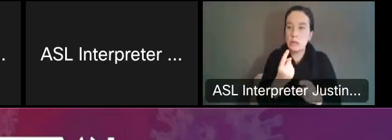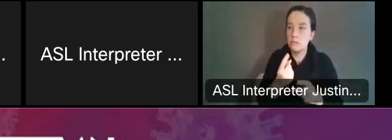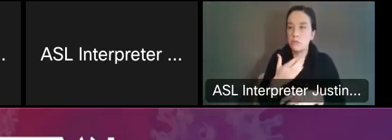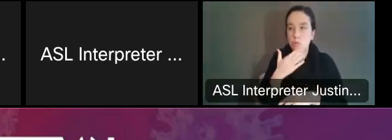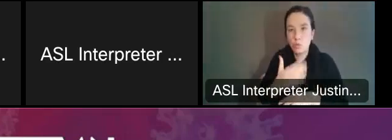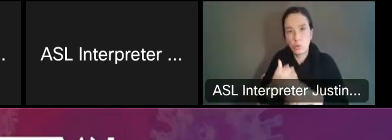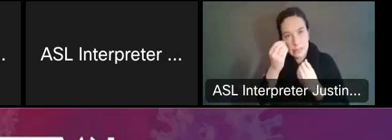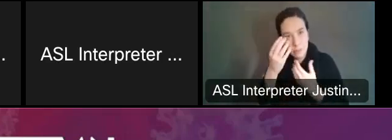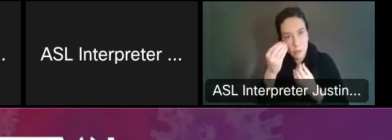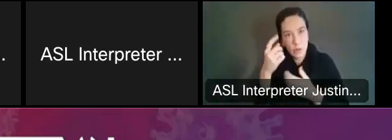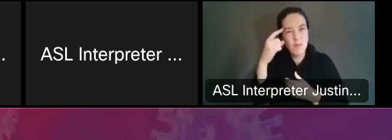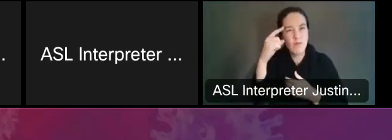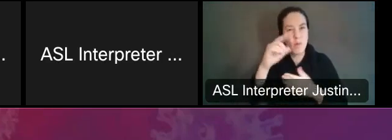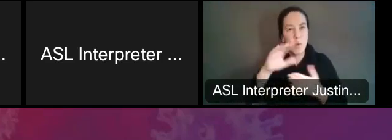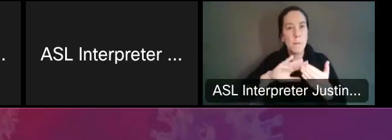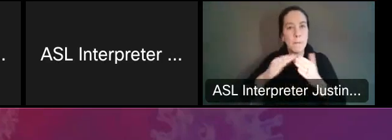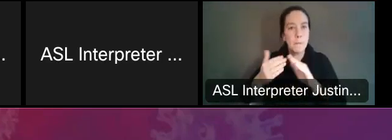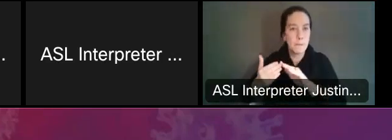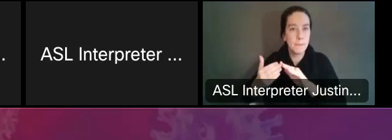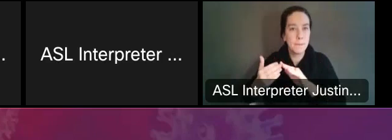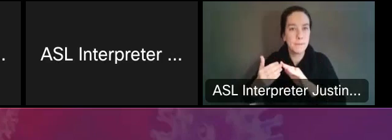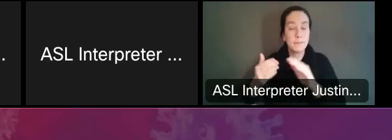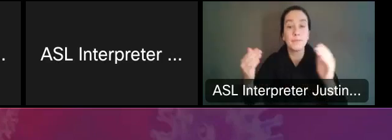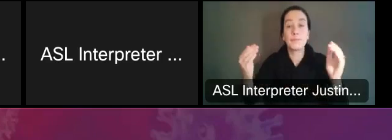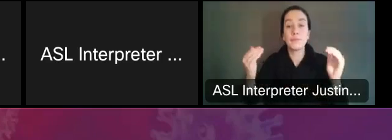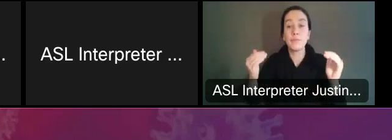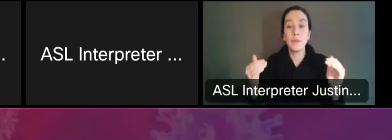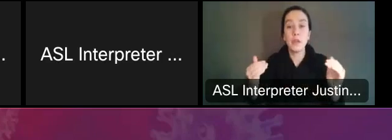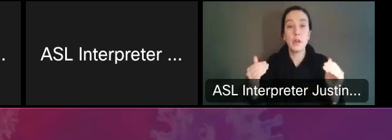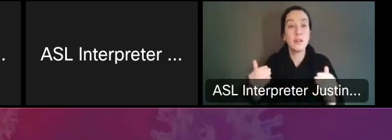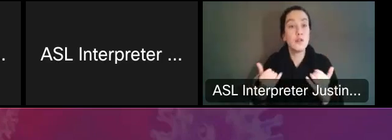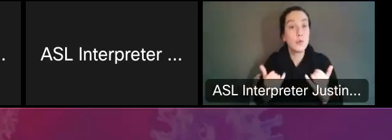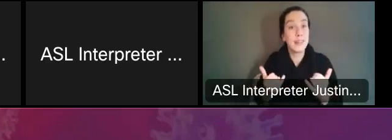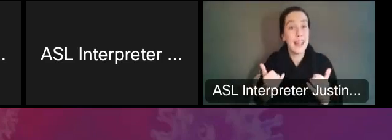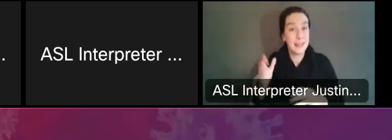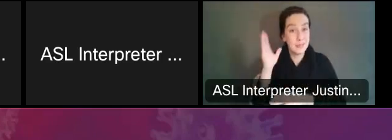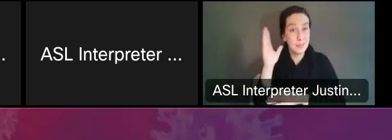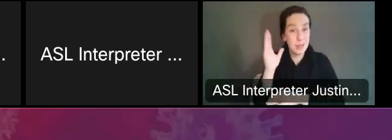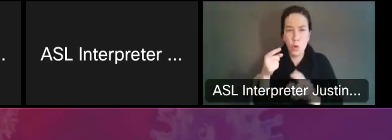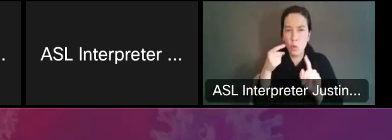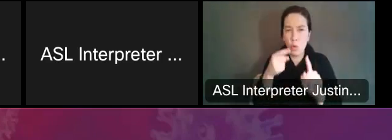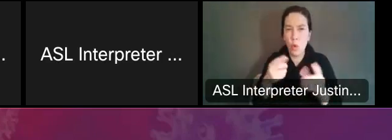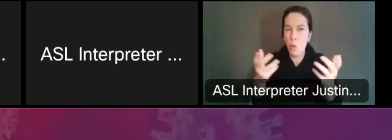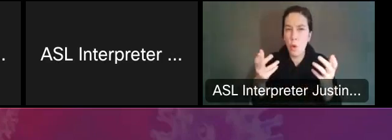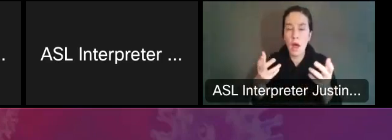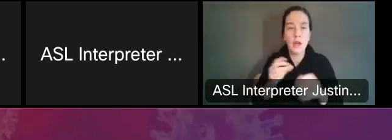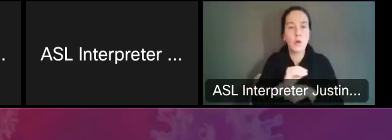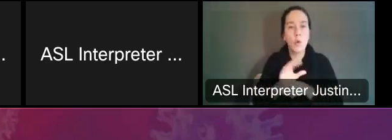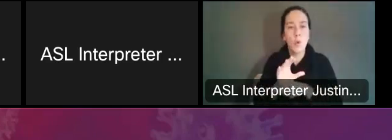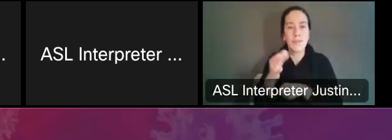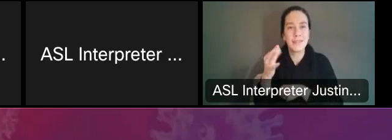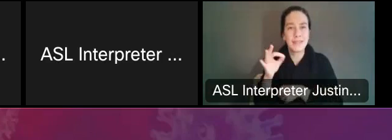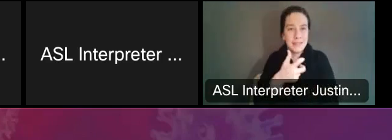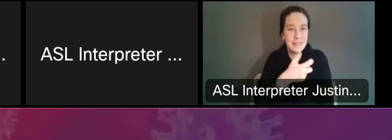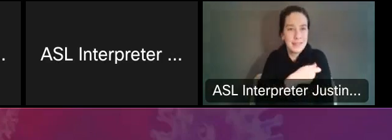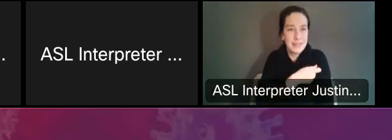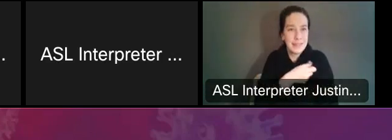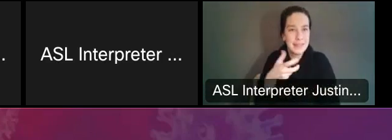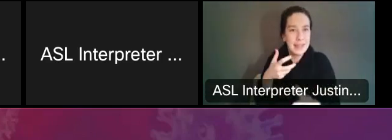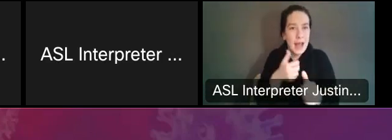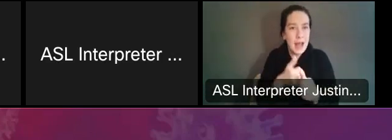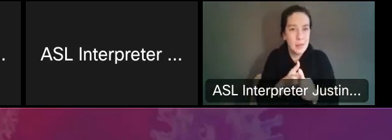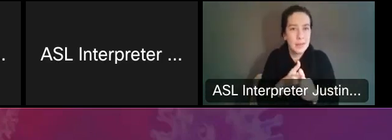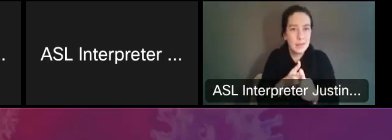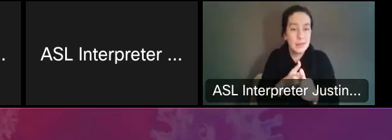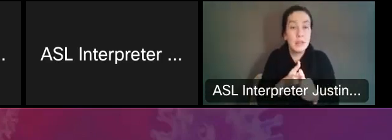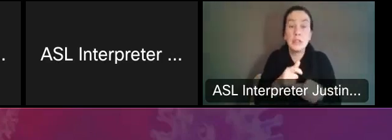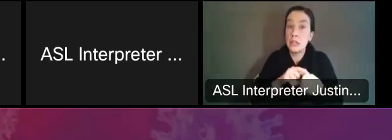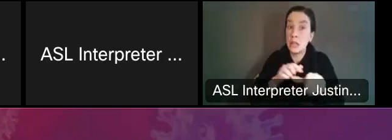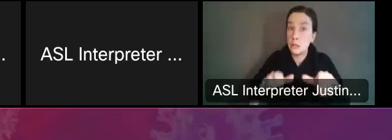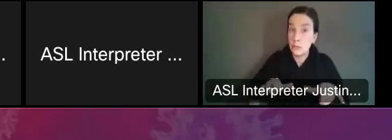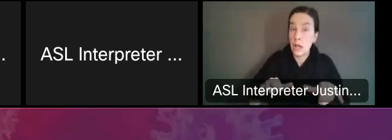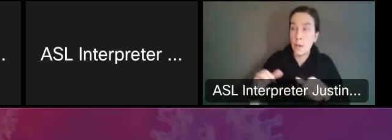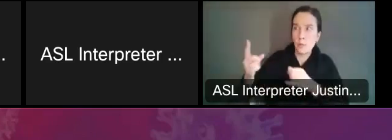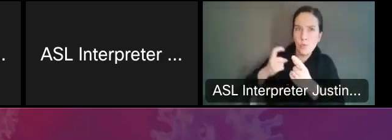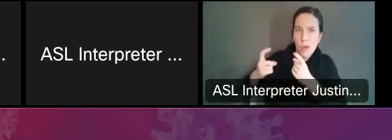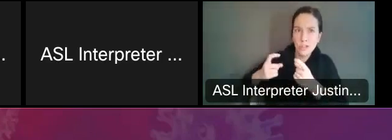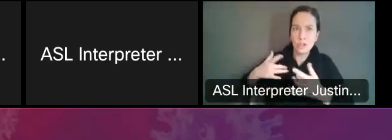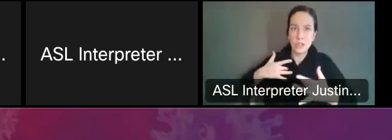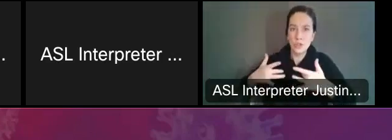Next the goal of today's presentation is to provide an update about the covert 19 vaccine, but also to address concerns and questions. People may have about the vaccines.